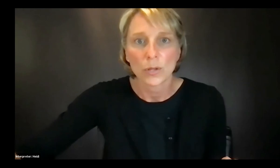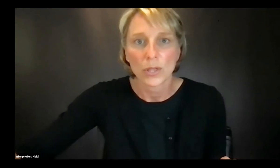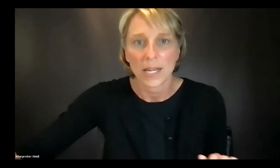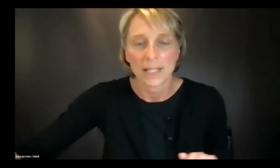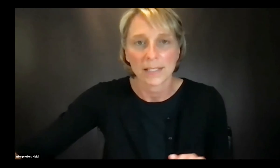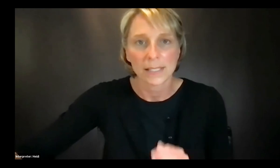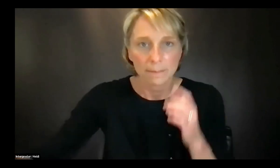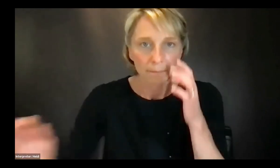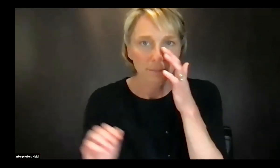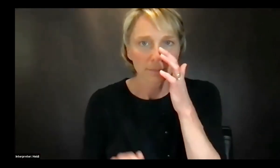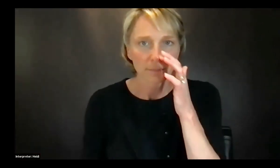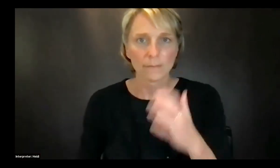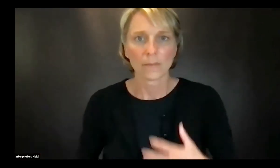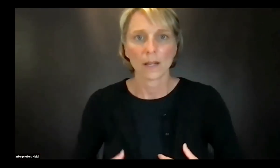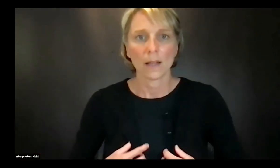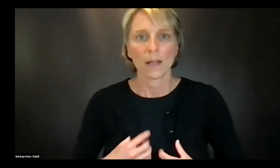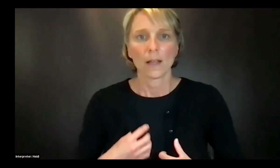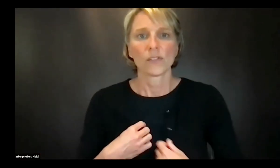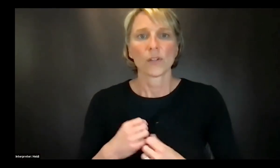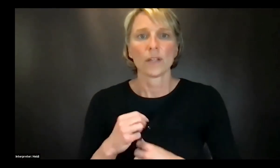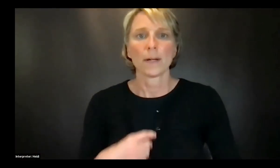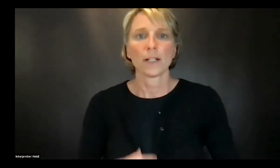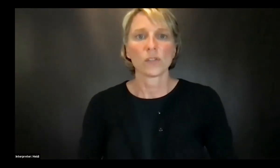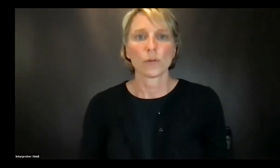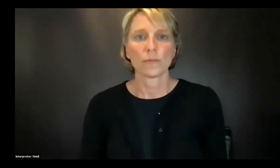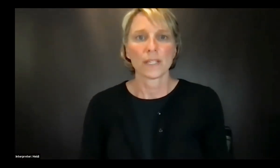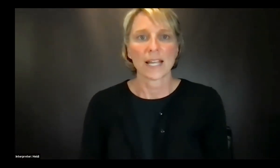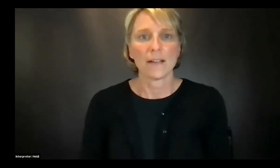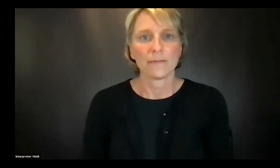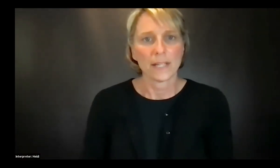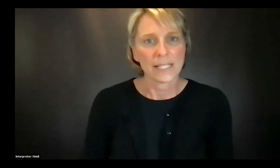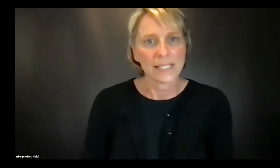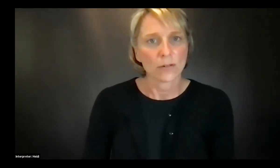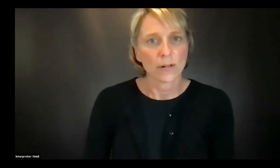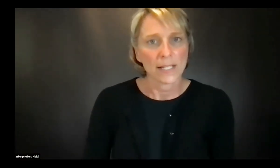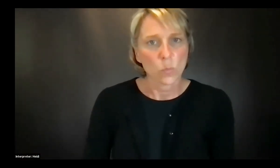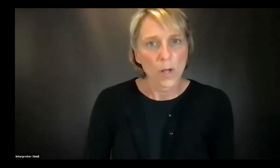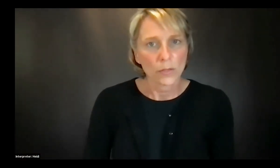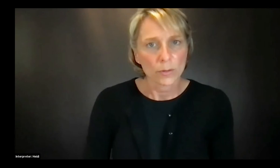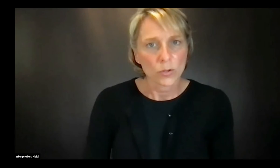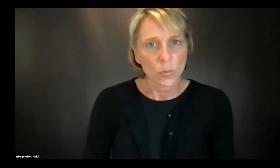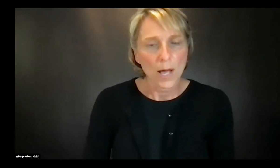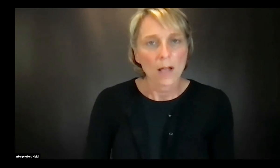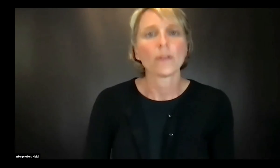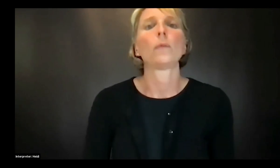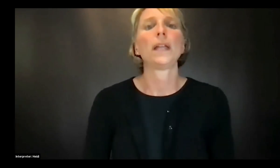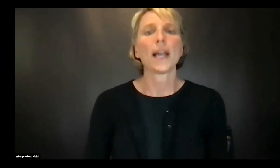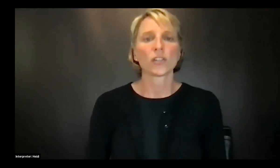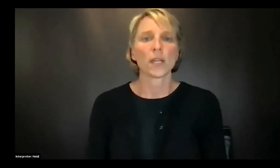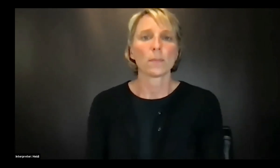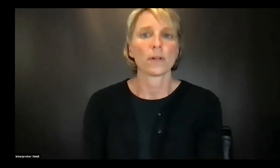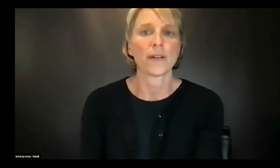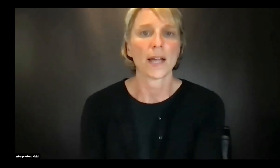things. So the American School for the Deaf, is it grades one through twelve?" We actually provide